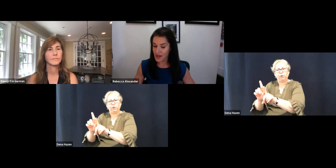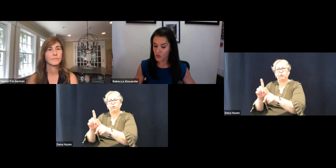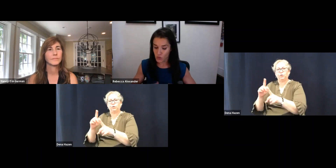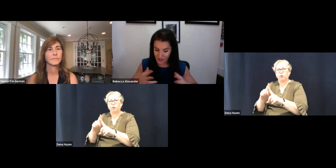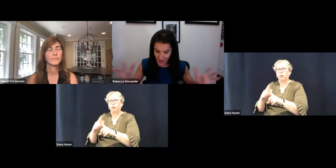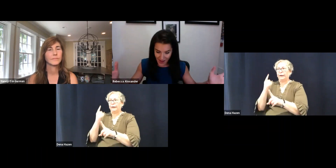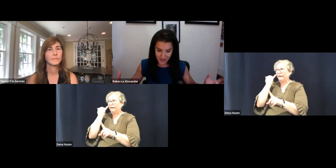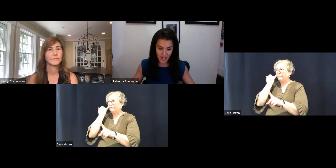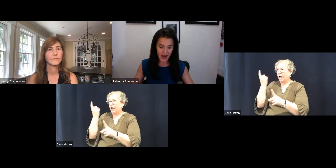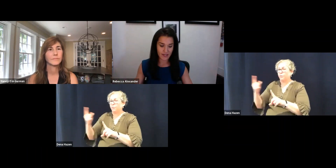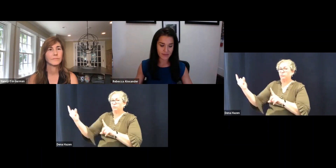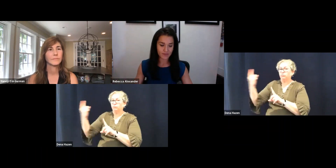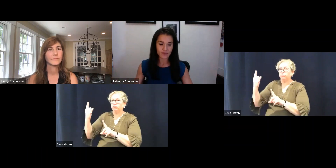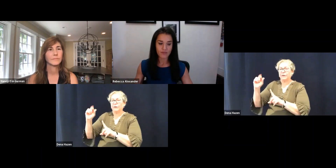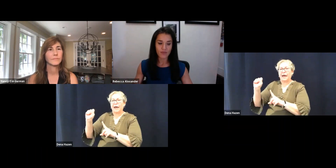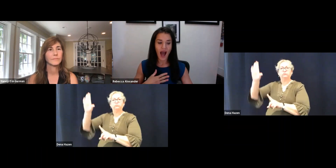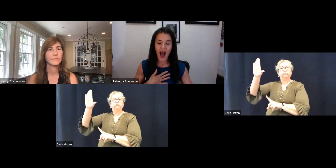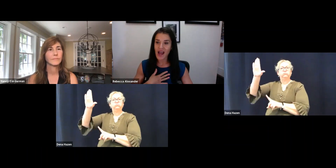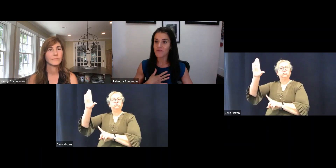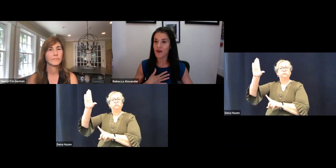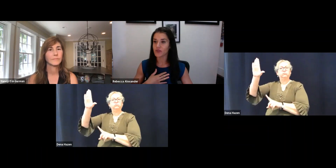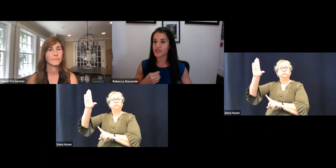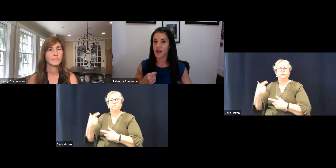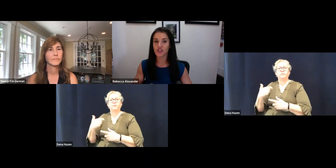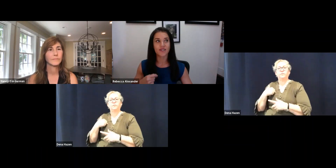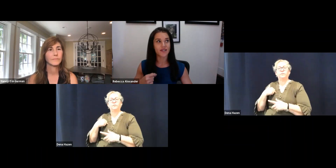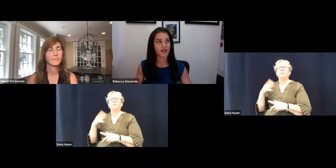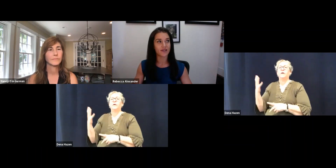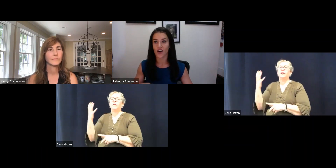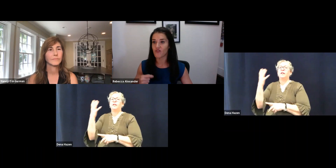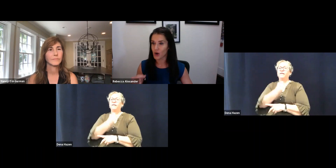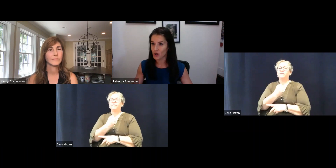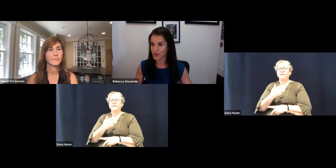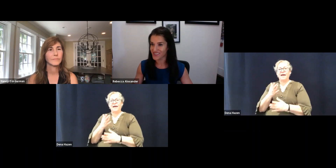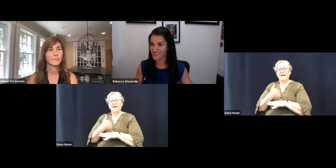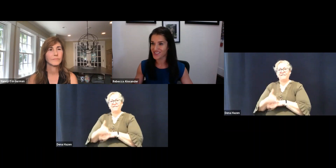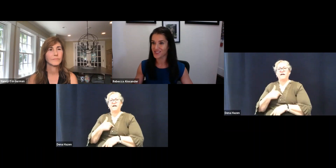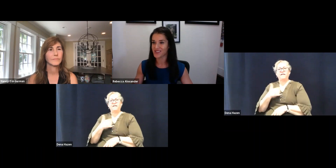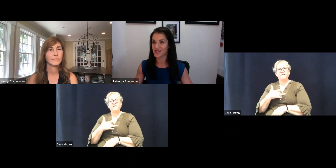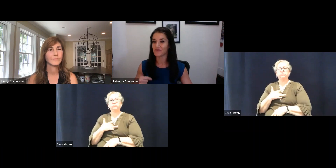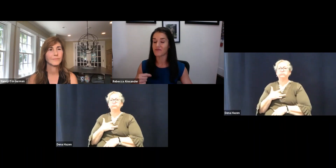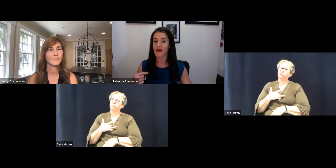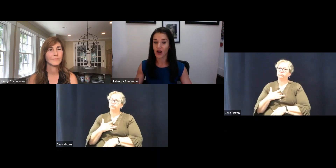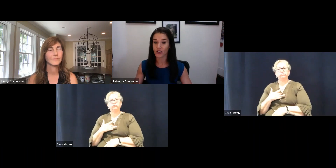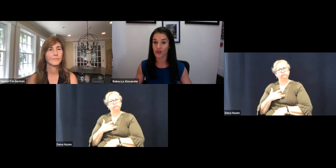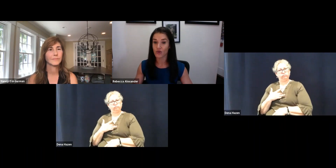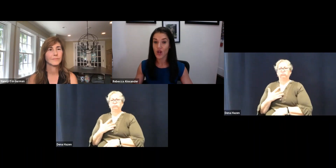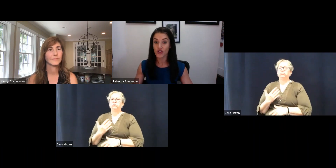And we laughed and I felt such a sense of purpose, such a sense of value,